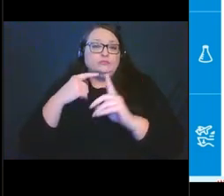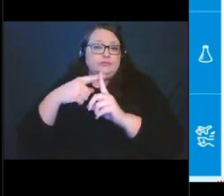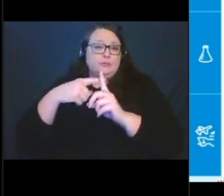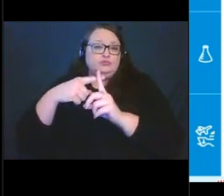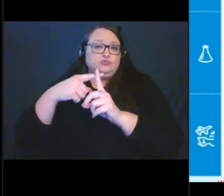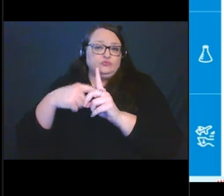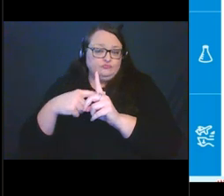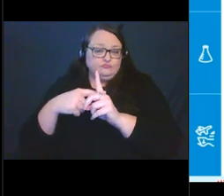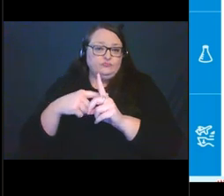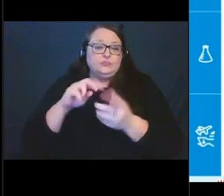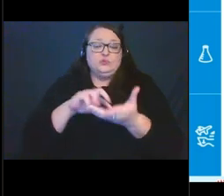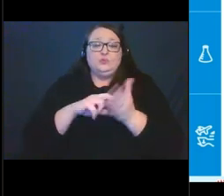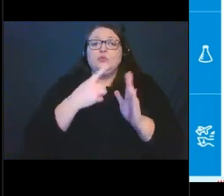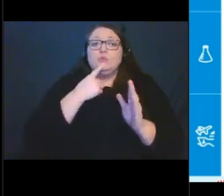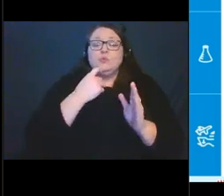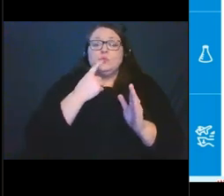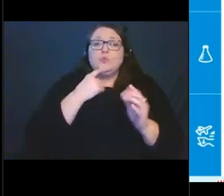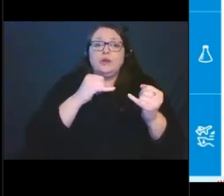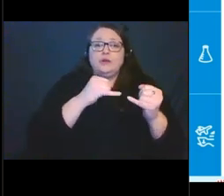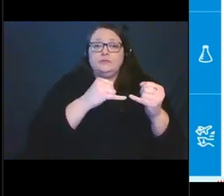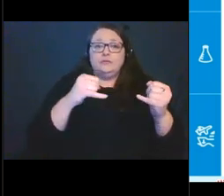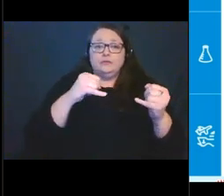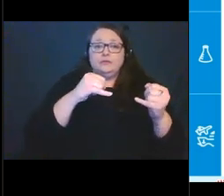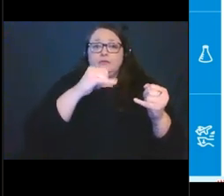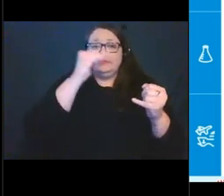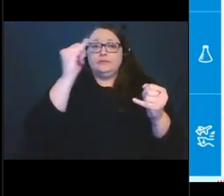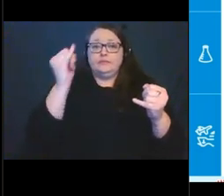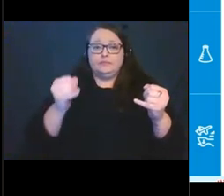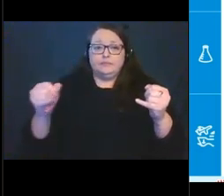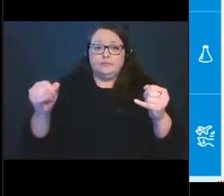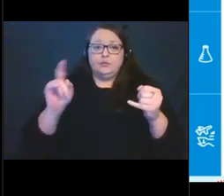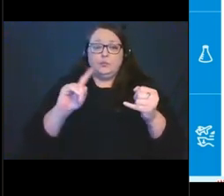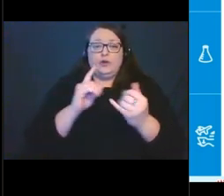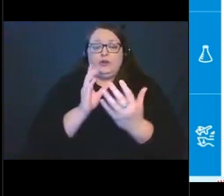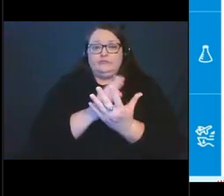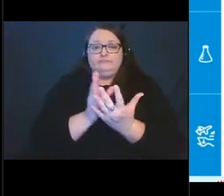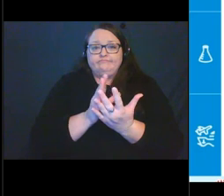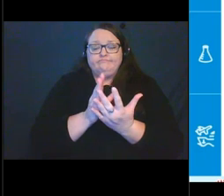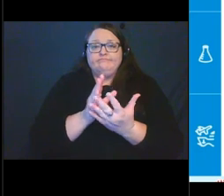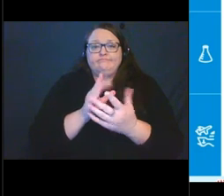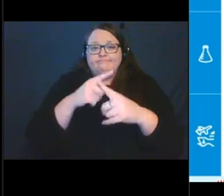red threshold level where it intersects the 95th percentile of temperatures at this location. Where